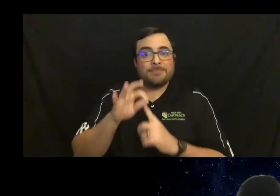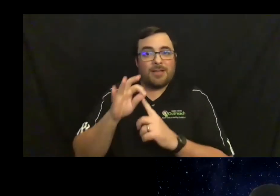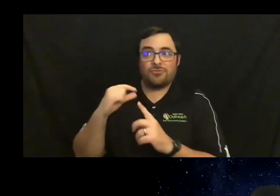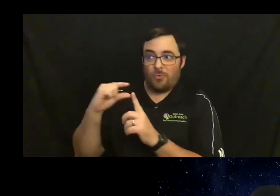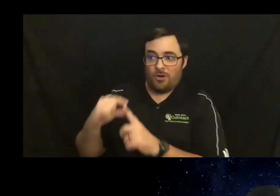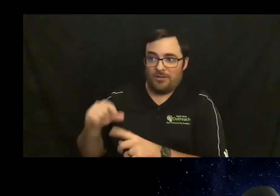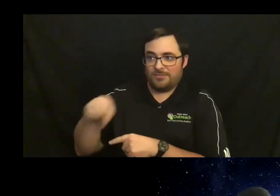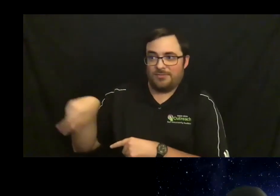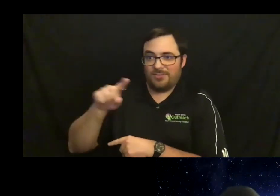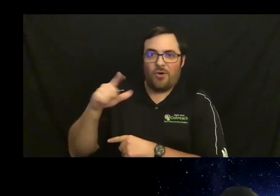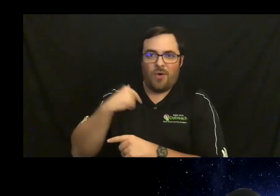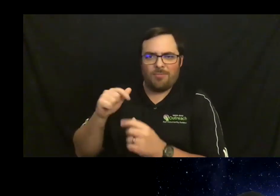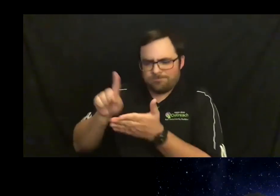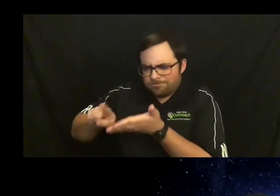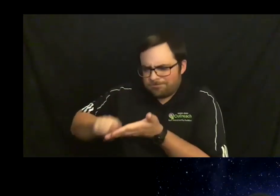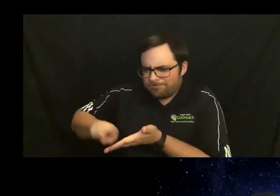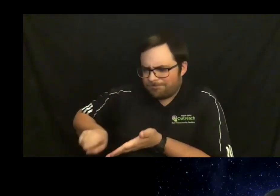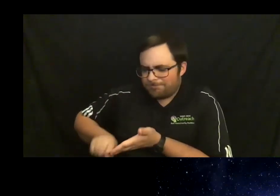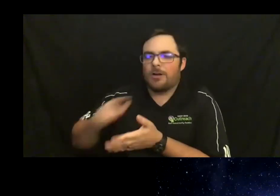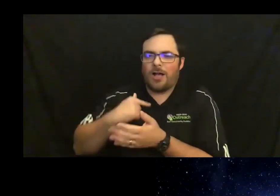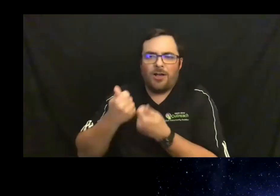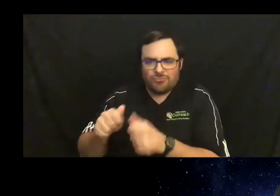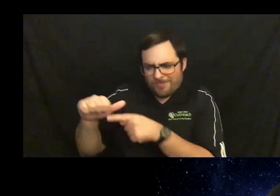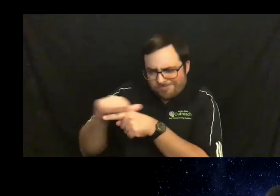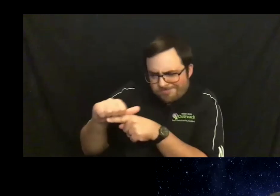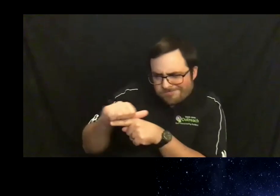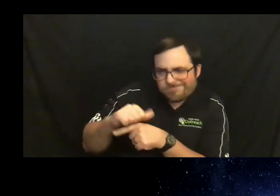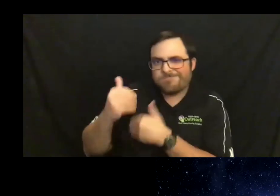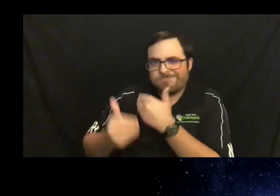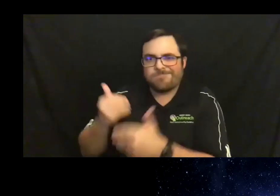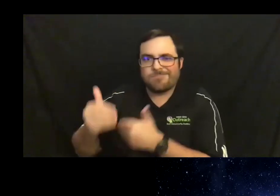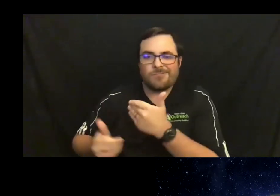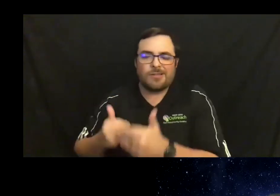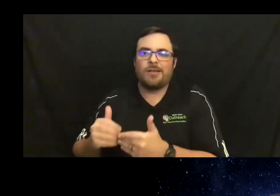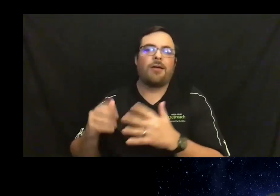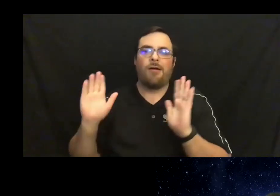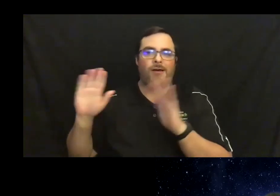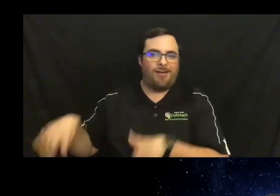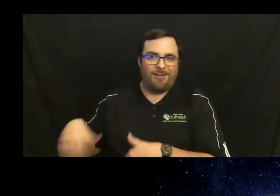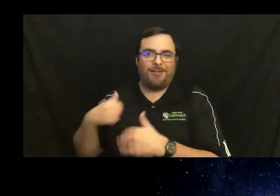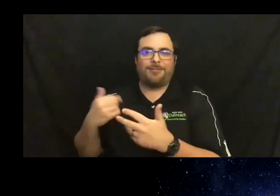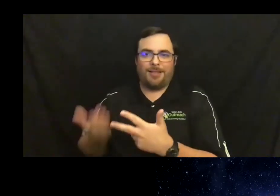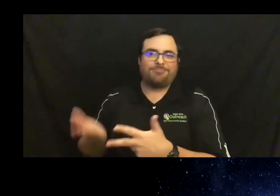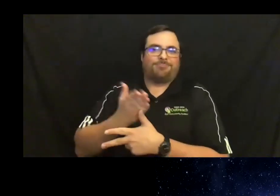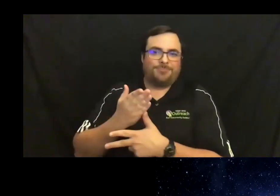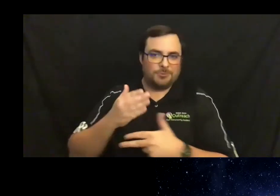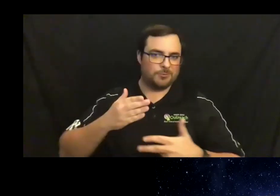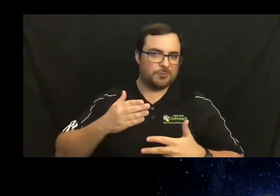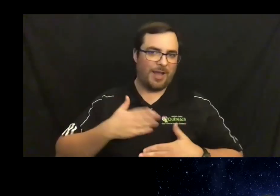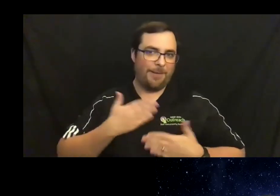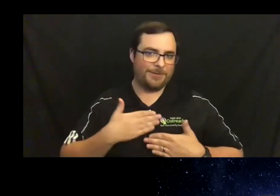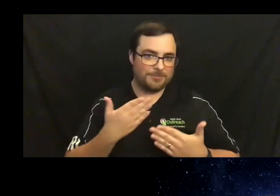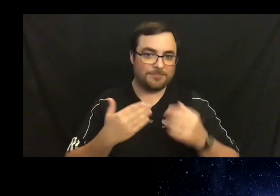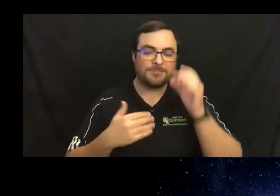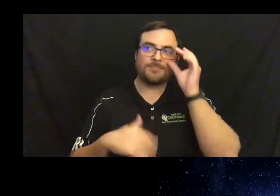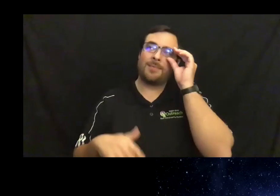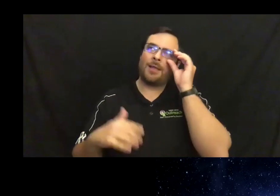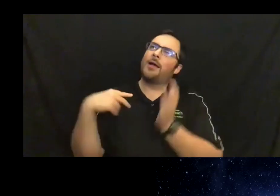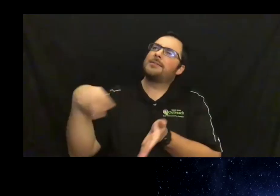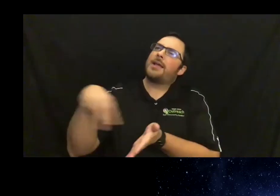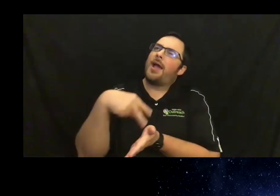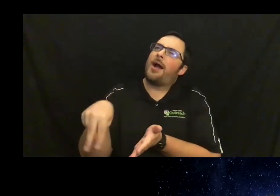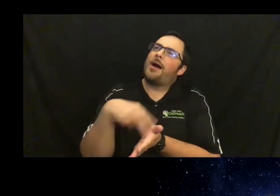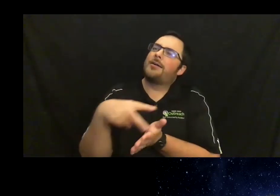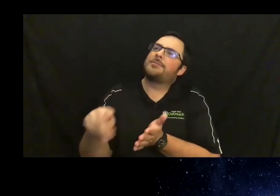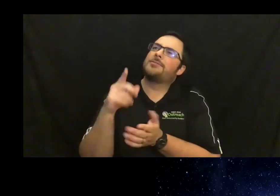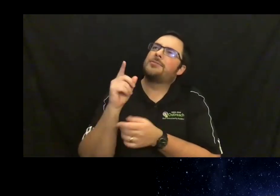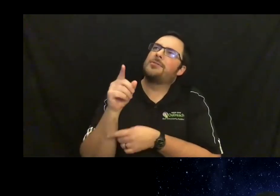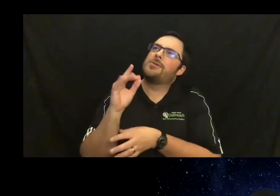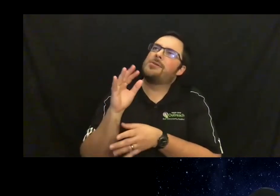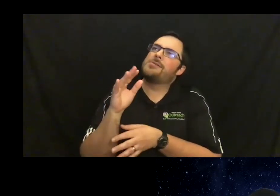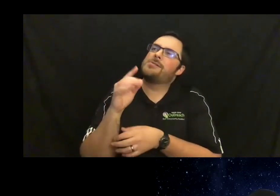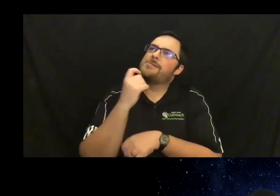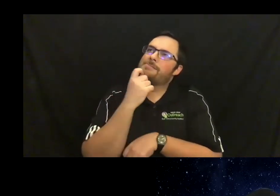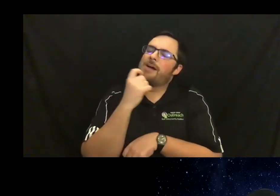in an hour. So a surprise video. And then I sing to "I'm Blue" and that's probably all the songs I sing and